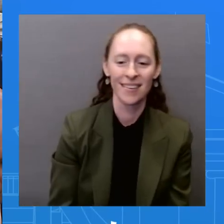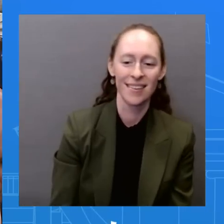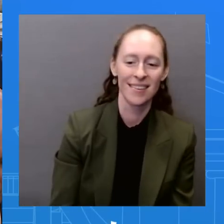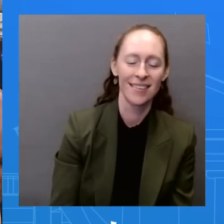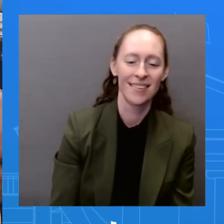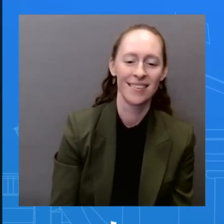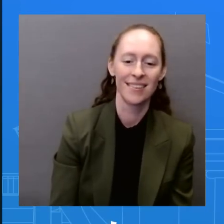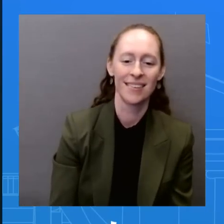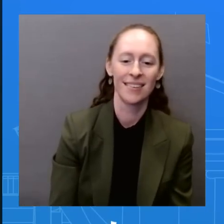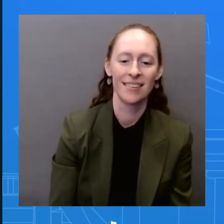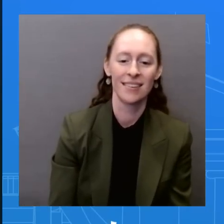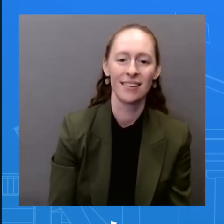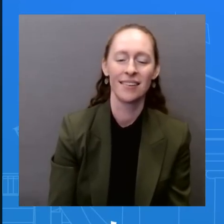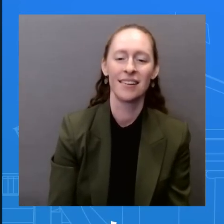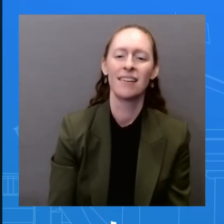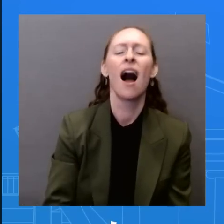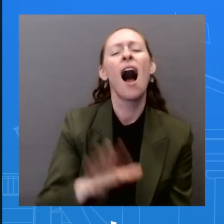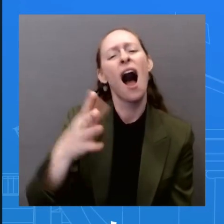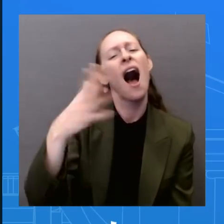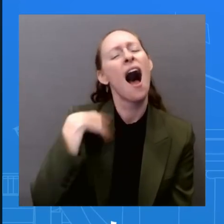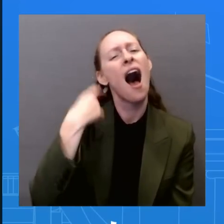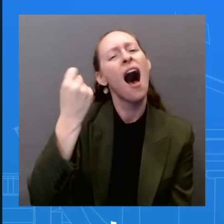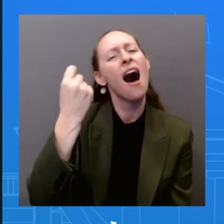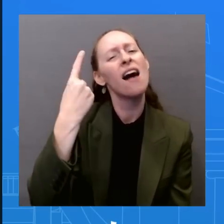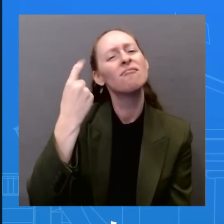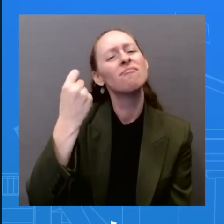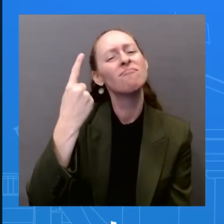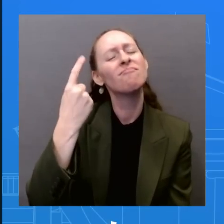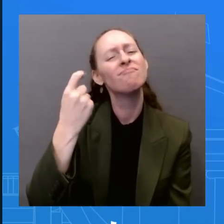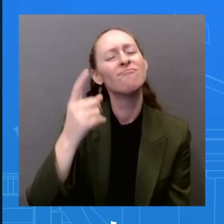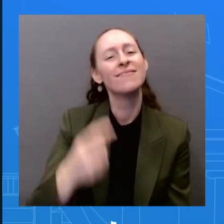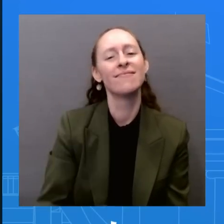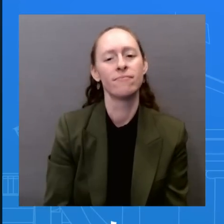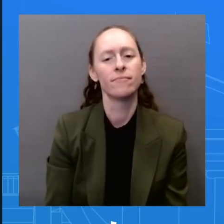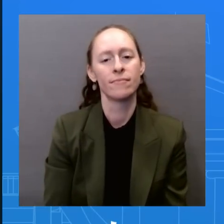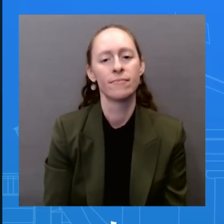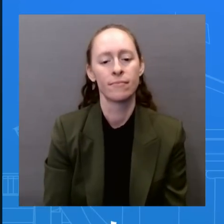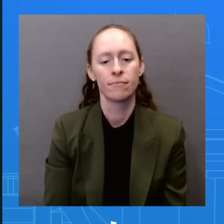I hear you. The President is going to -- The Press: -- 10 or 15 seconds. Ms. Jean-Pierre: -- he is happy to talk to you all.